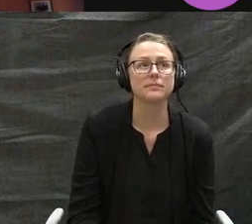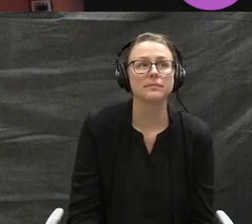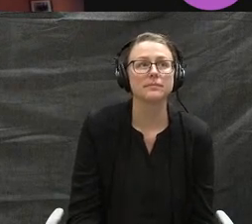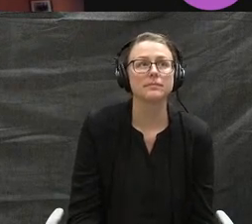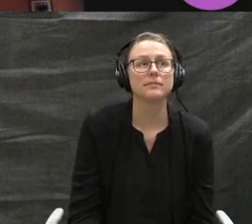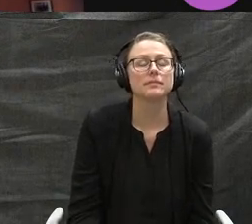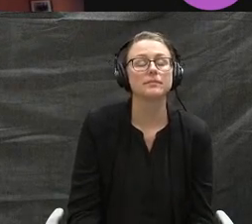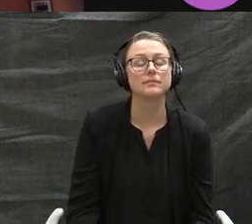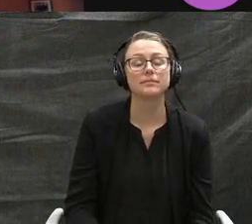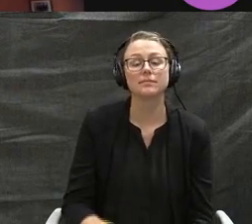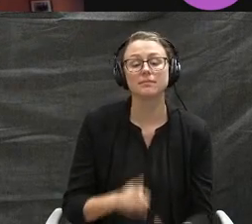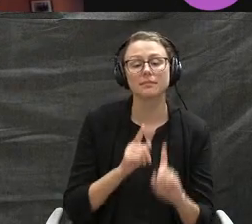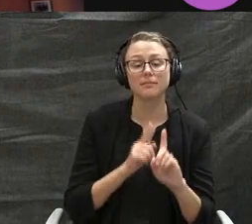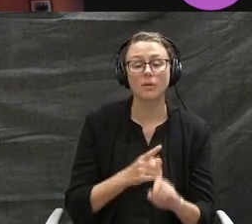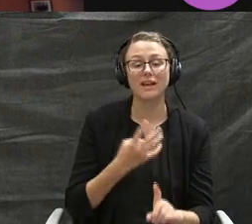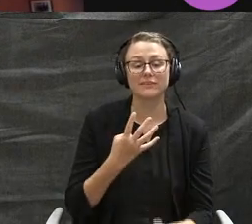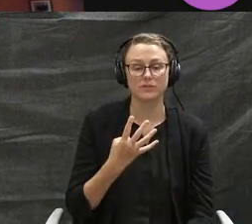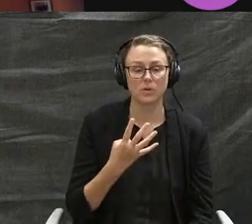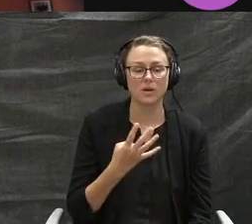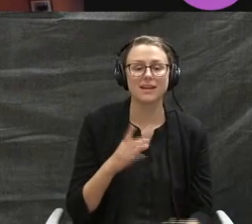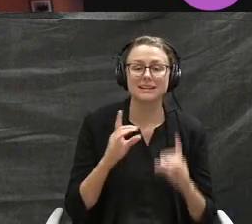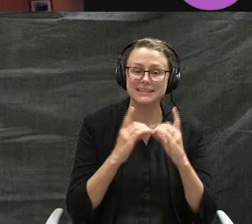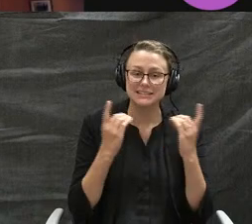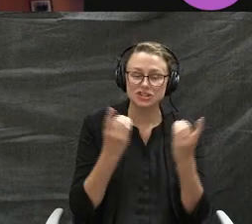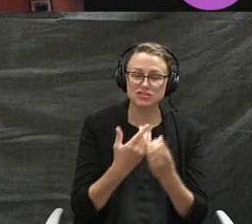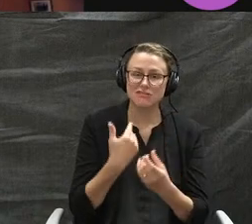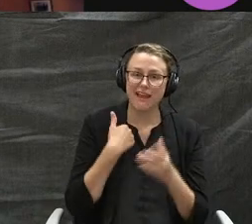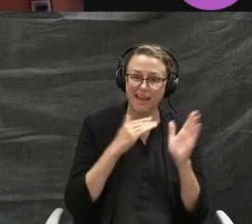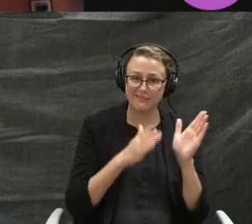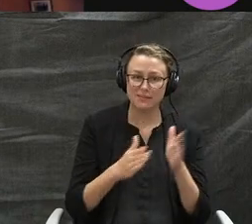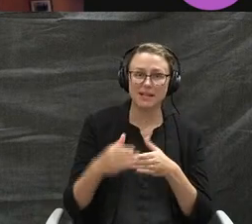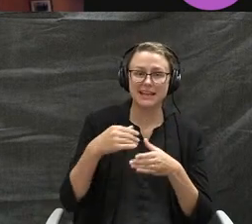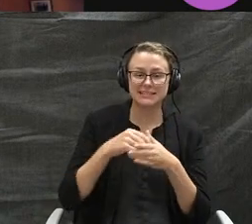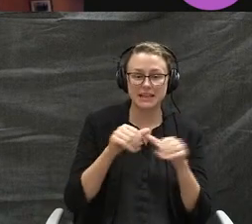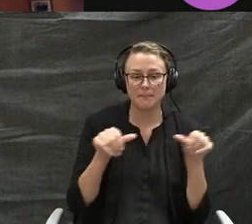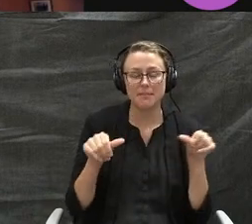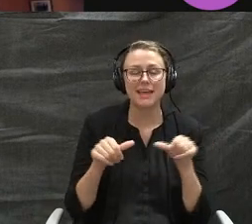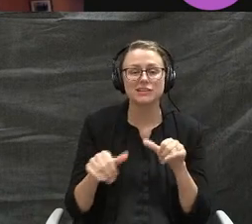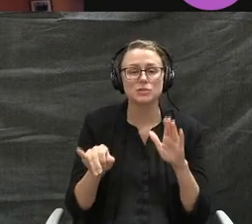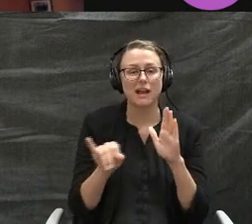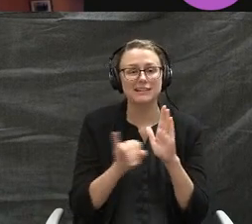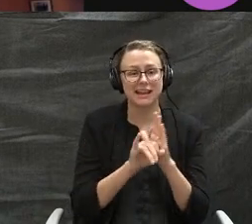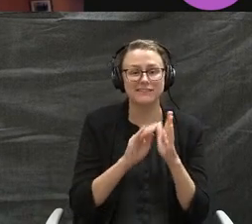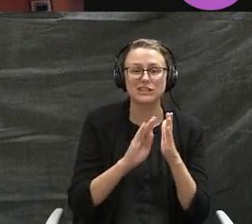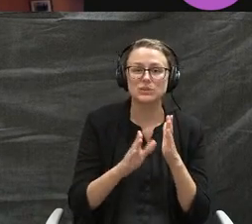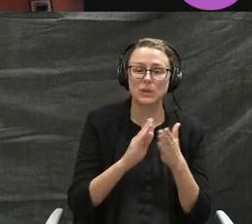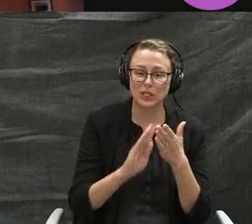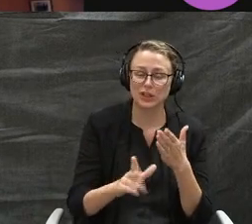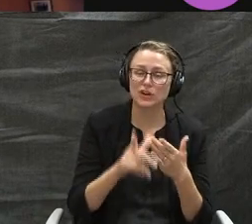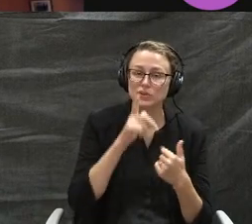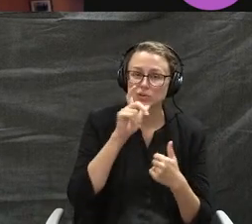.4. The district will have plans in place to quickly identifies, do learners who needed additional educational